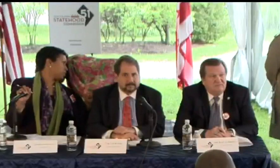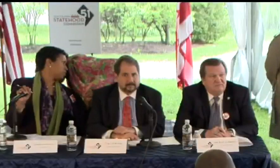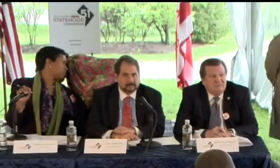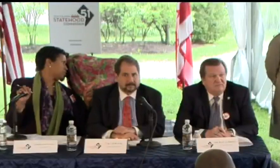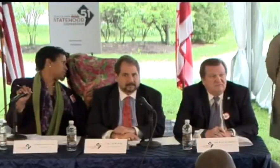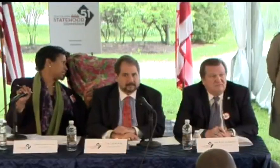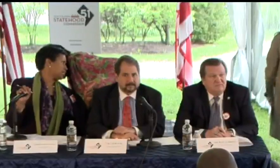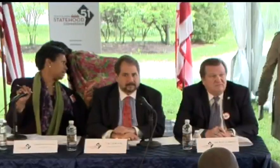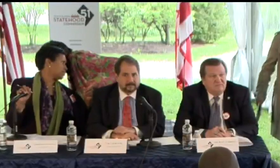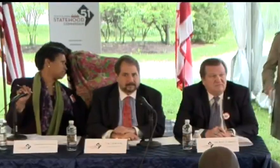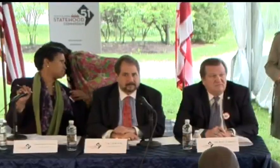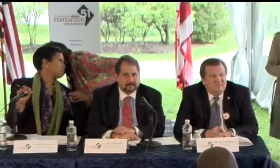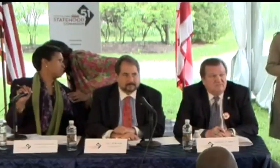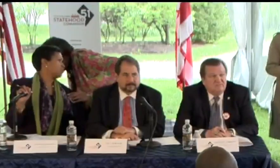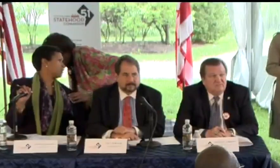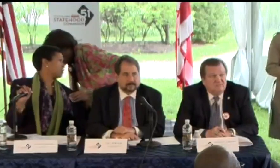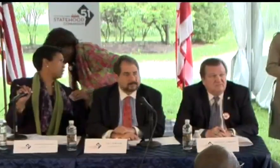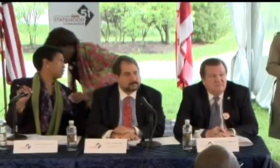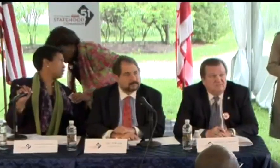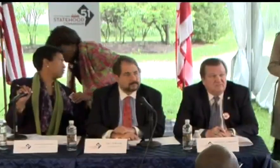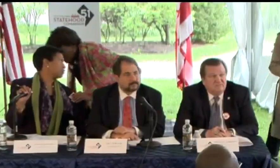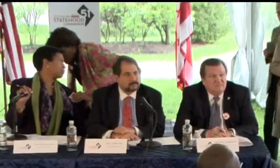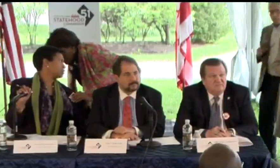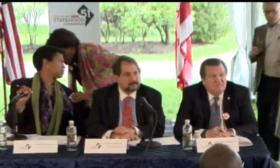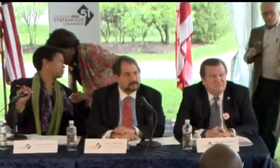SAY BRIEFLY.